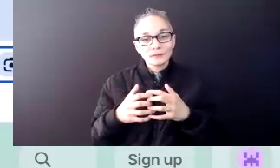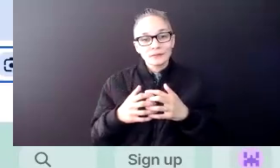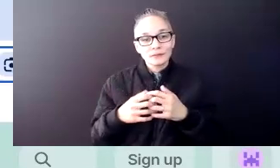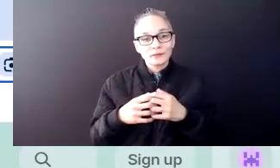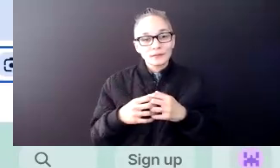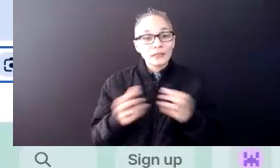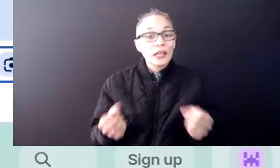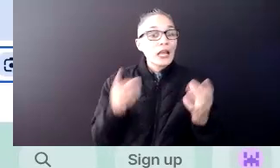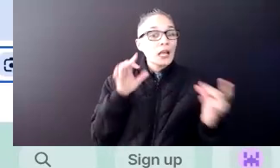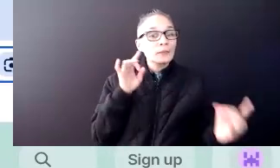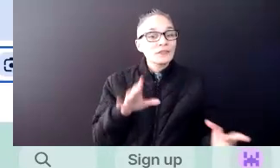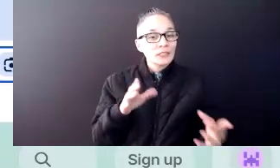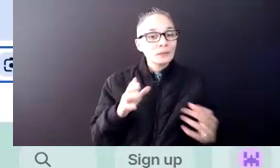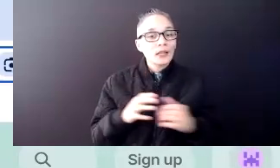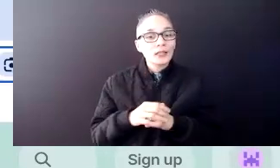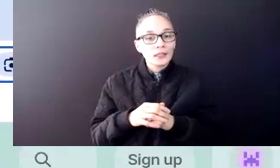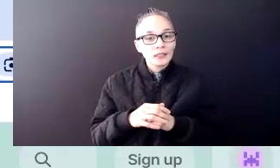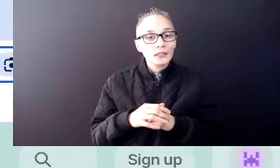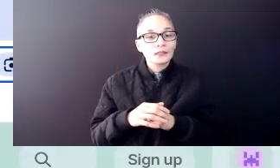How much feedback per student?